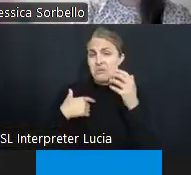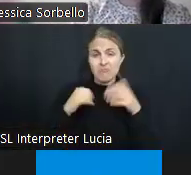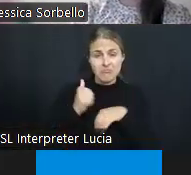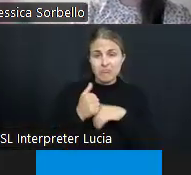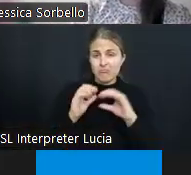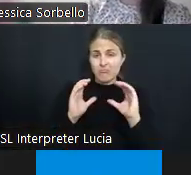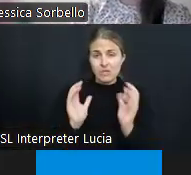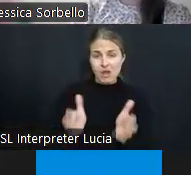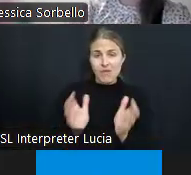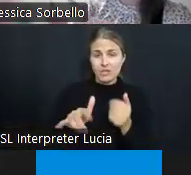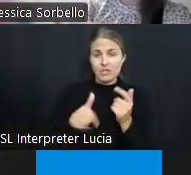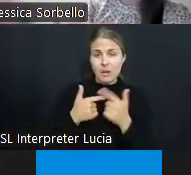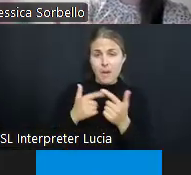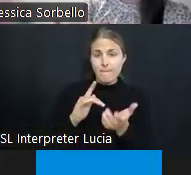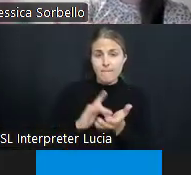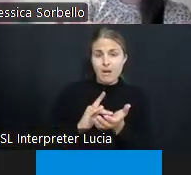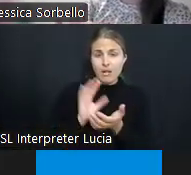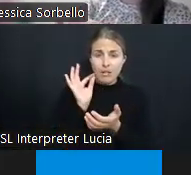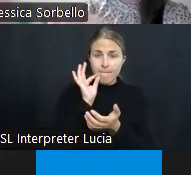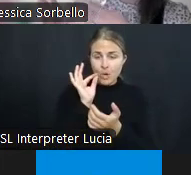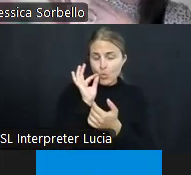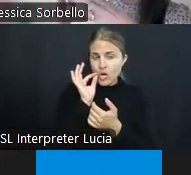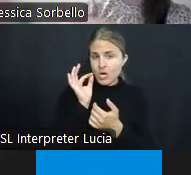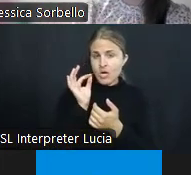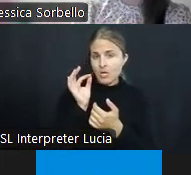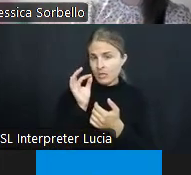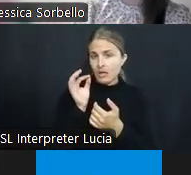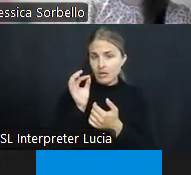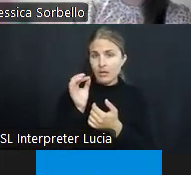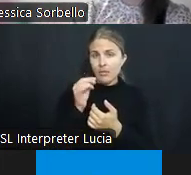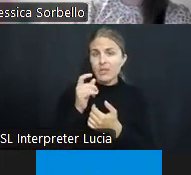know, a legal risk